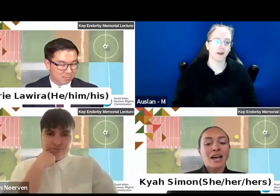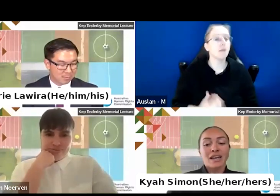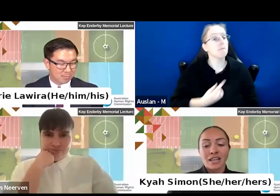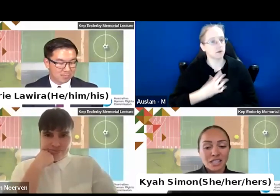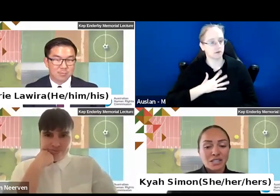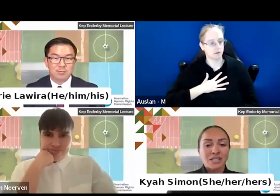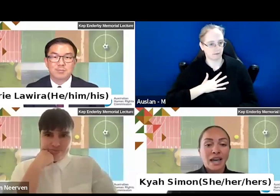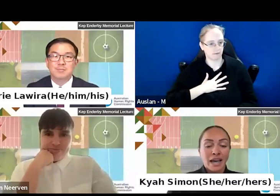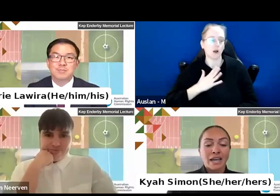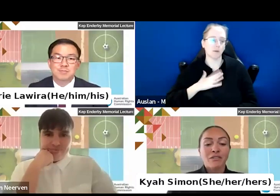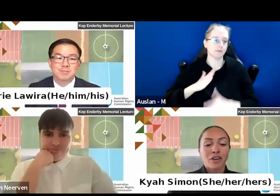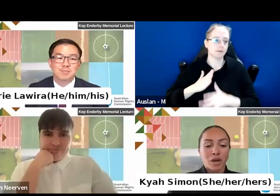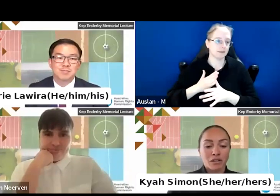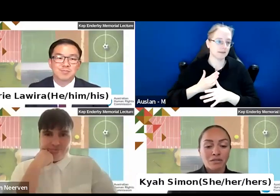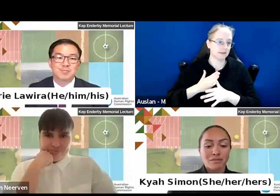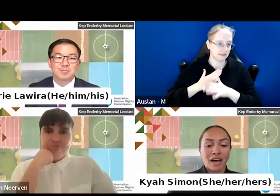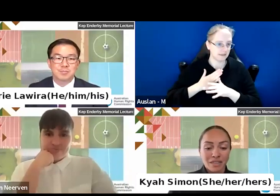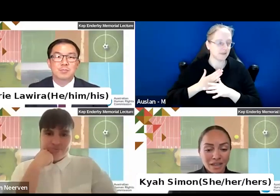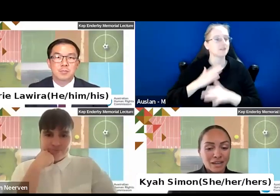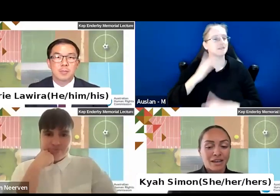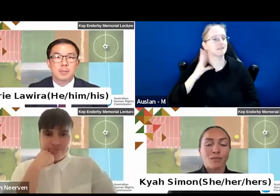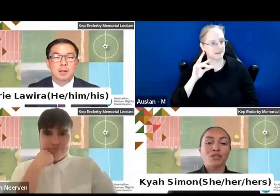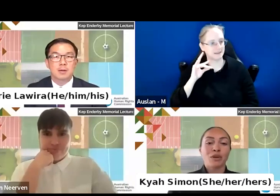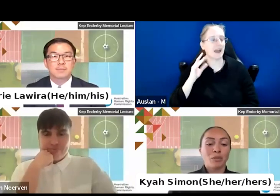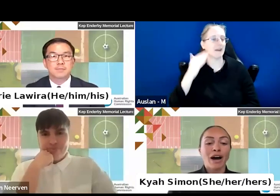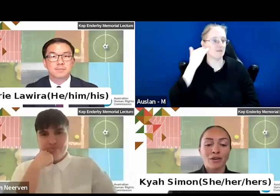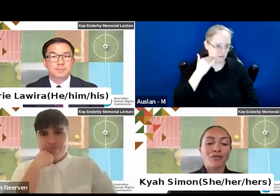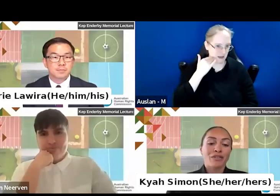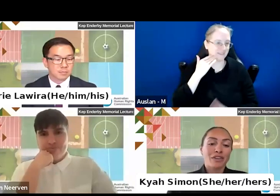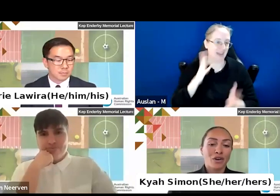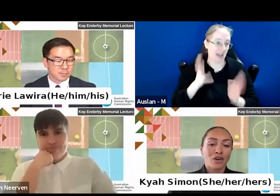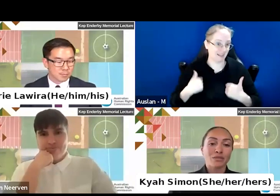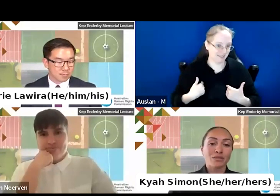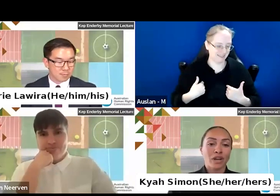an indigenous gay female athlete, to be a part of a sporting